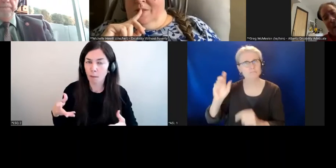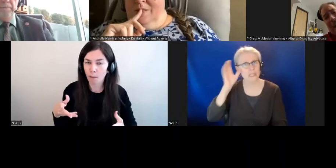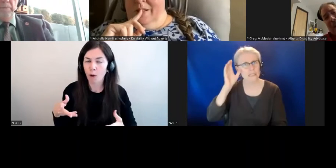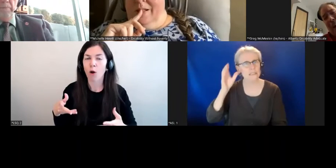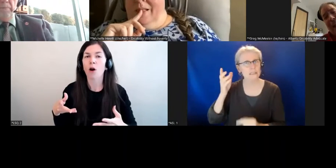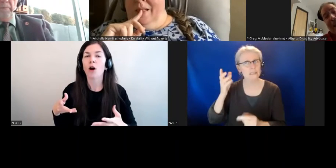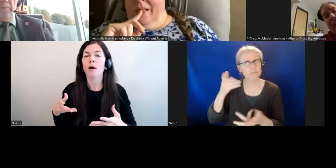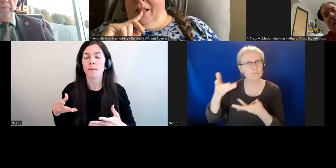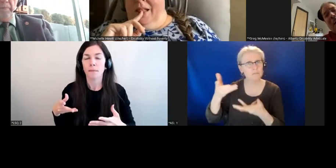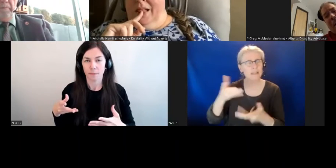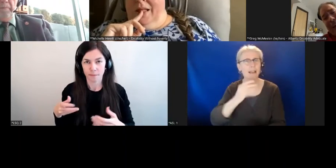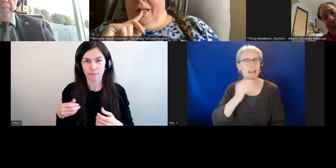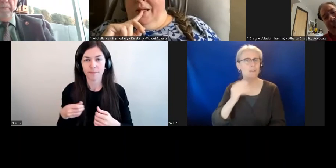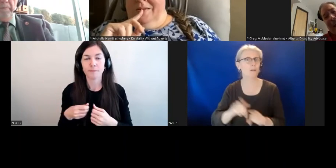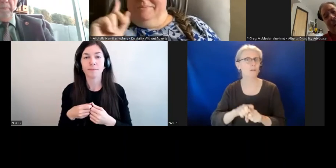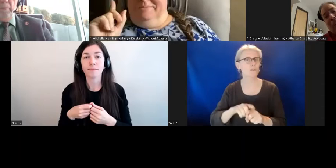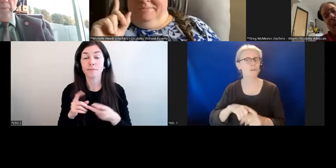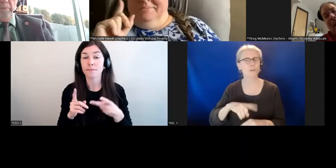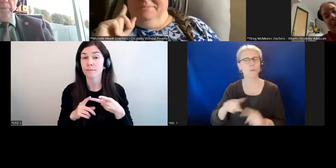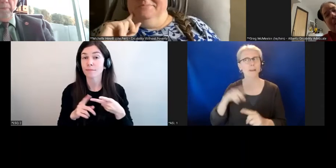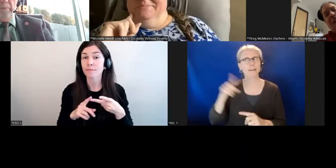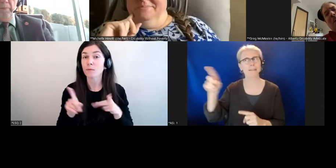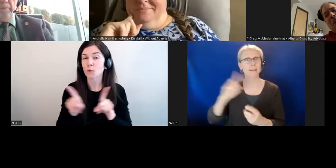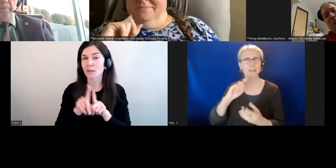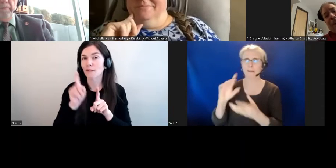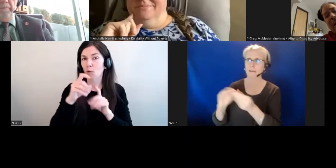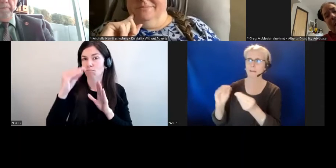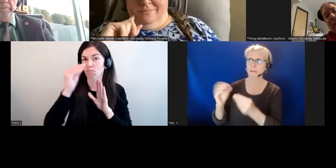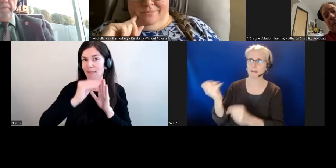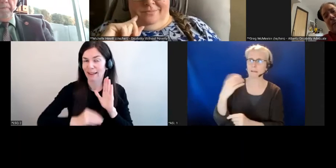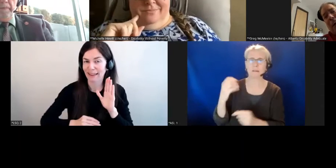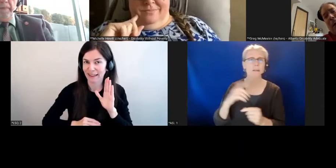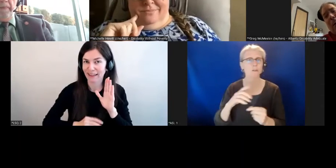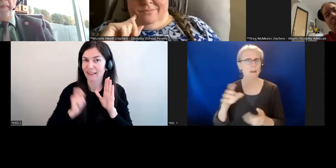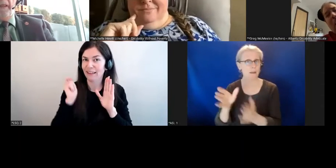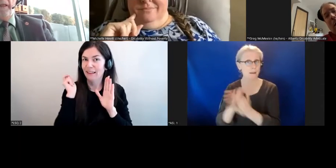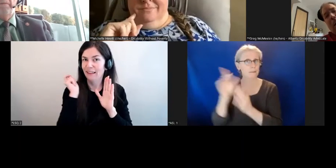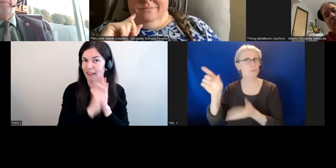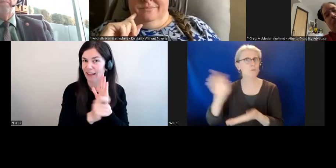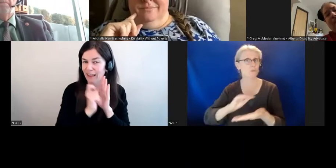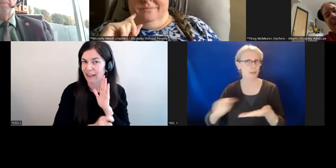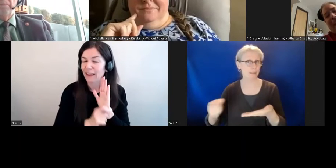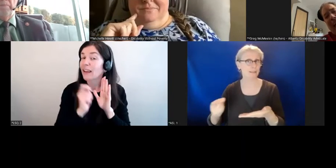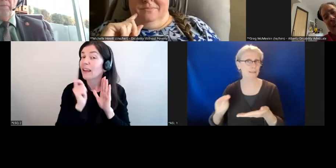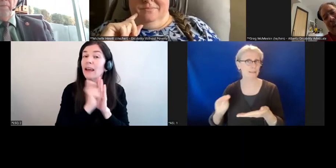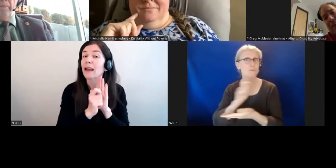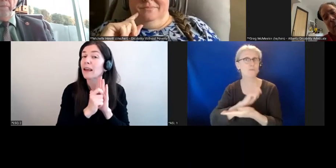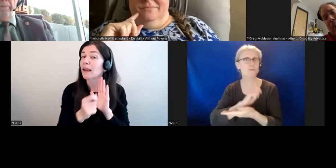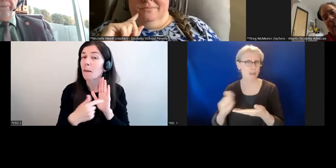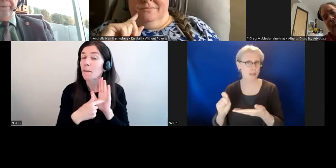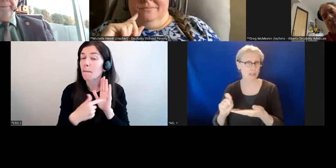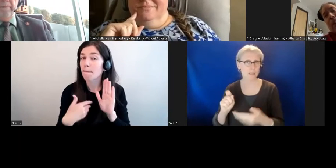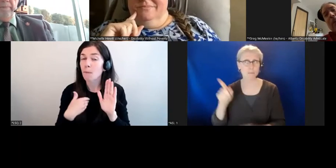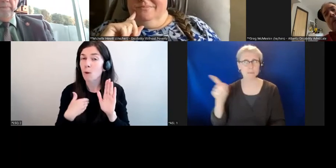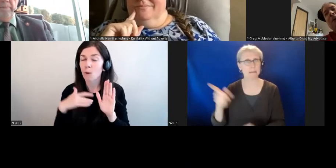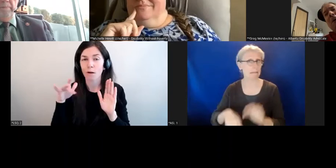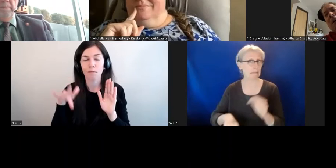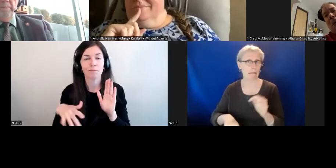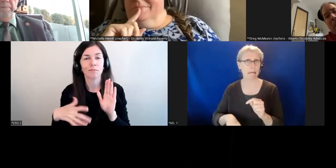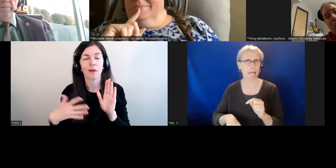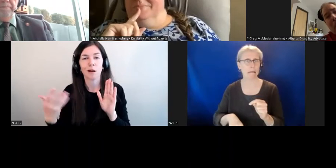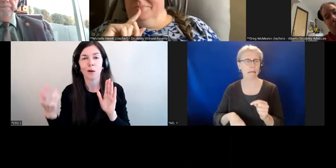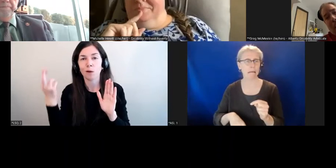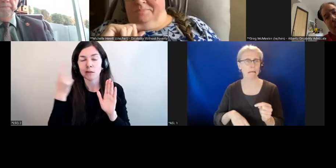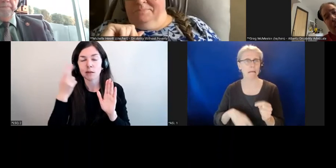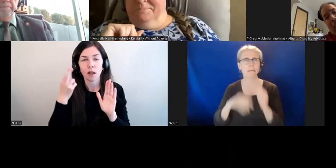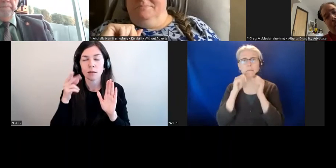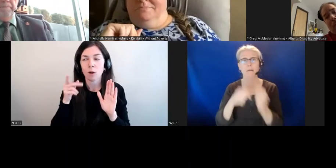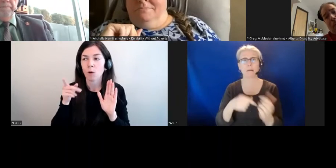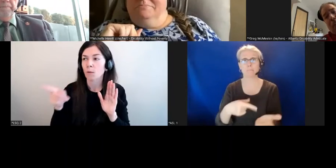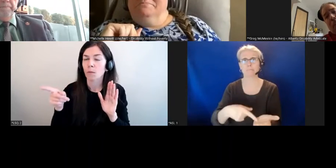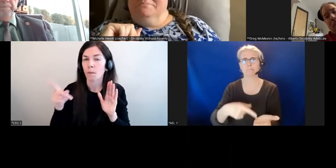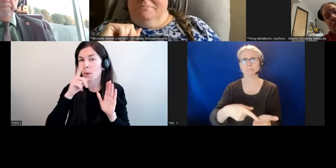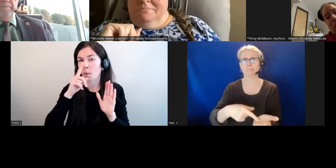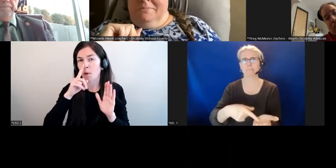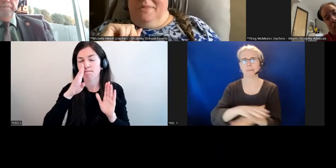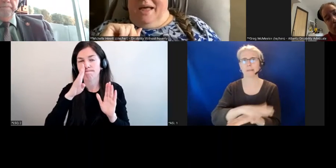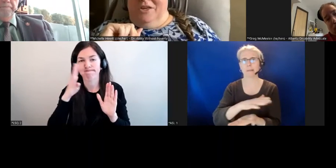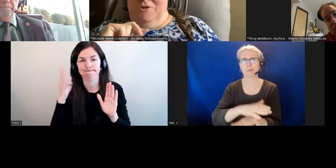PUT IT IN WRITING. GET IT IN WRITING BECAUSE THEY CAN'T IGNORE PAPER. >> Michelle Hewitt: